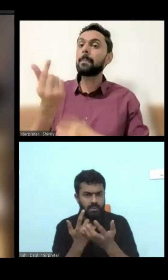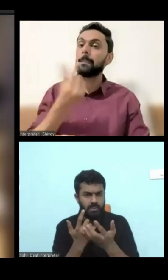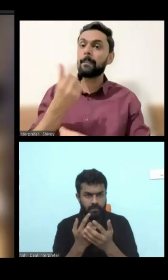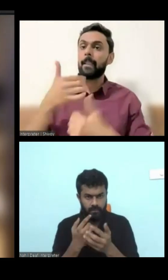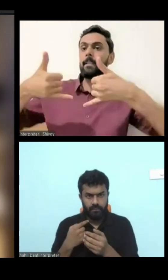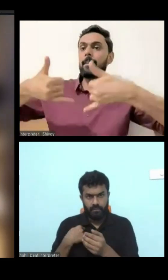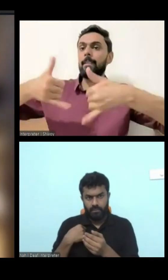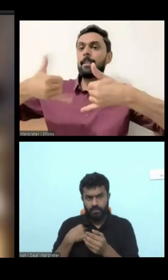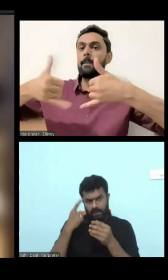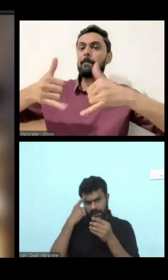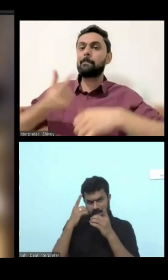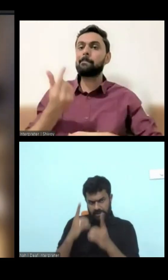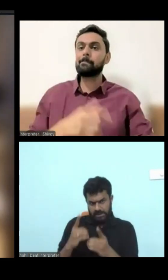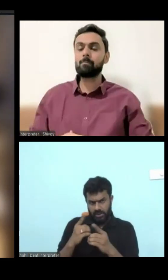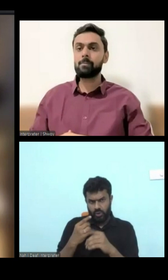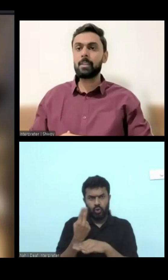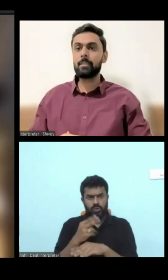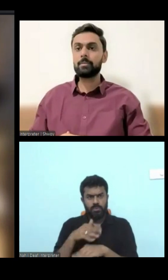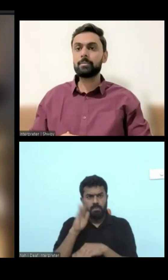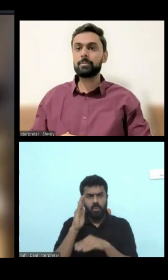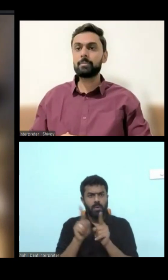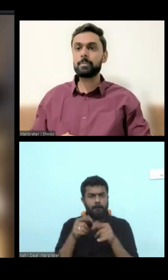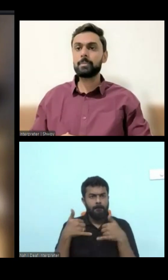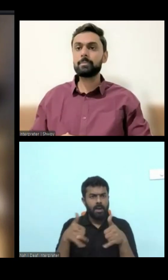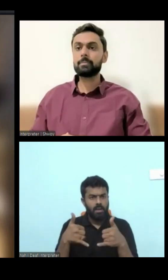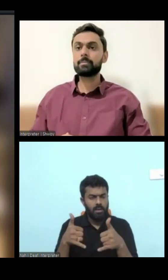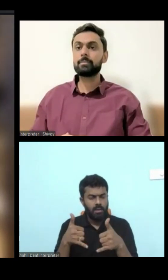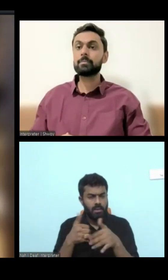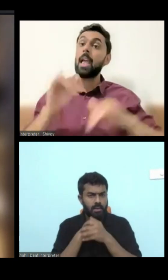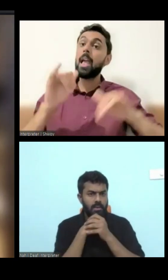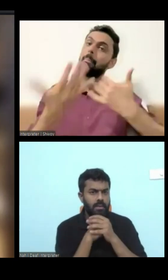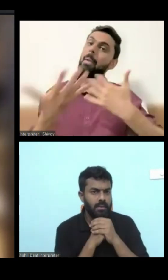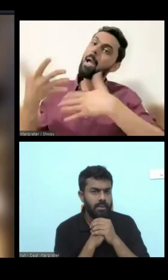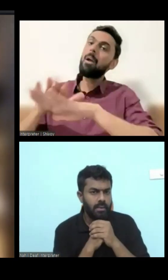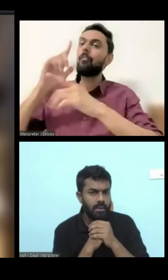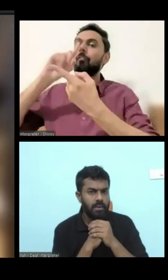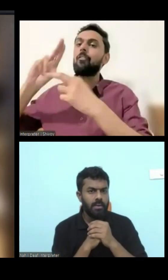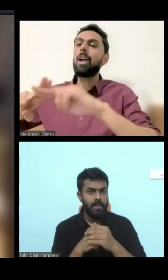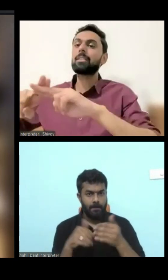Means take that part of the gaming which brings fun, but remove that part which causes distractions.